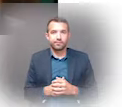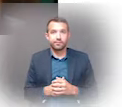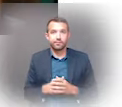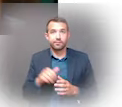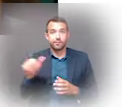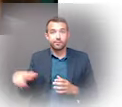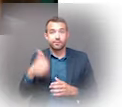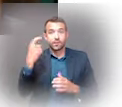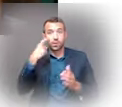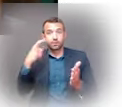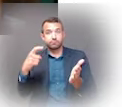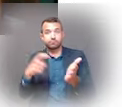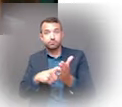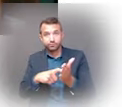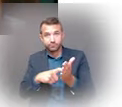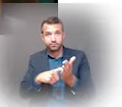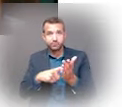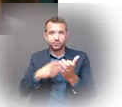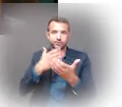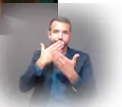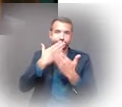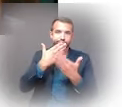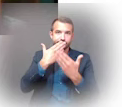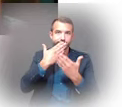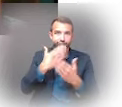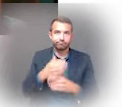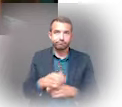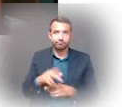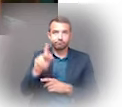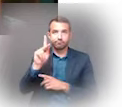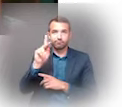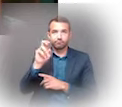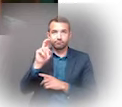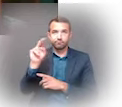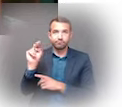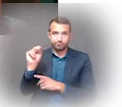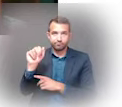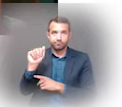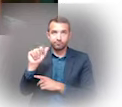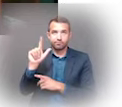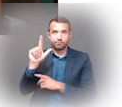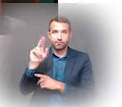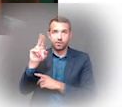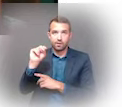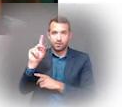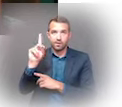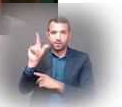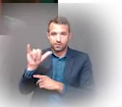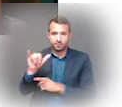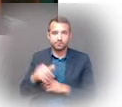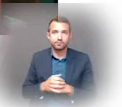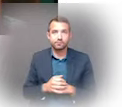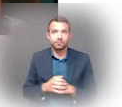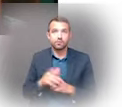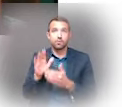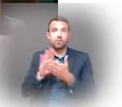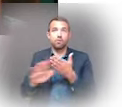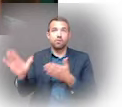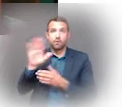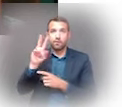I do want to extend our thanks to Kina [phonetic], as well as Vanderbilt University's Transition Tennessee Program.